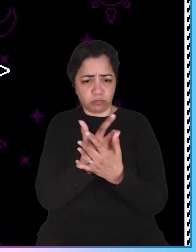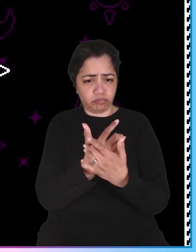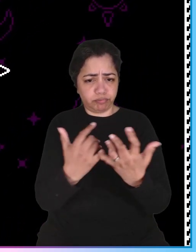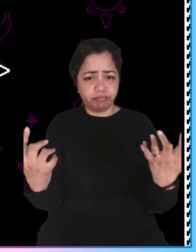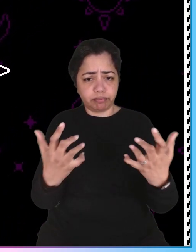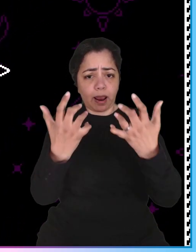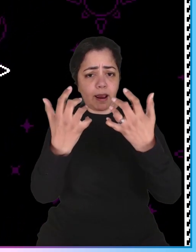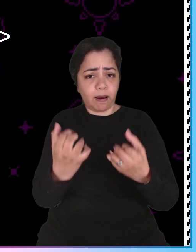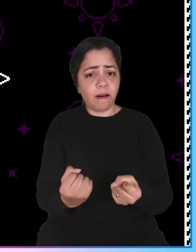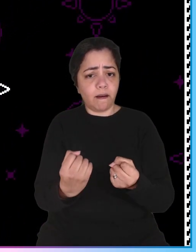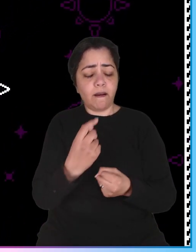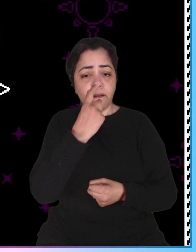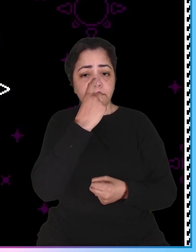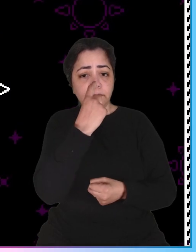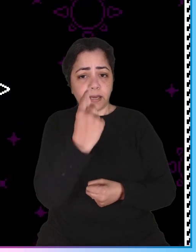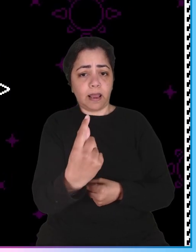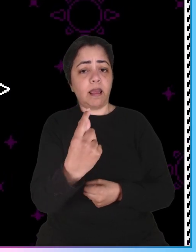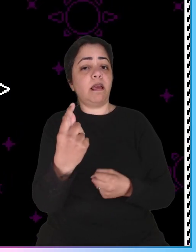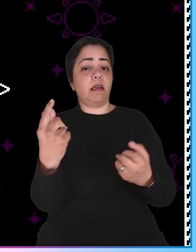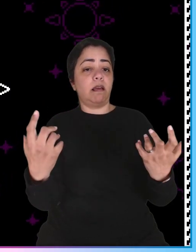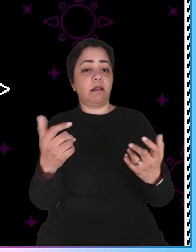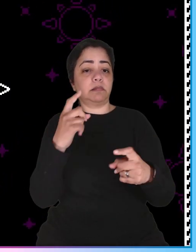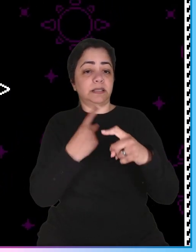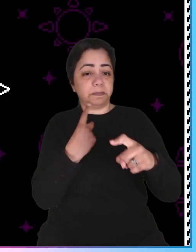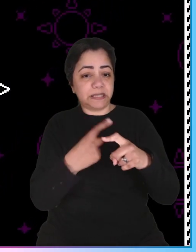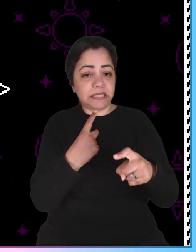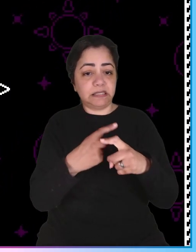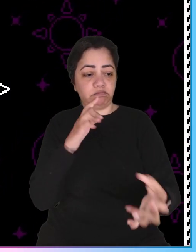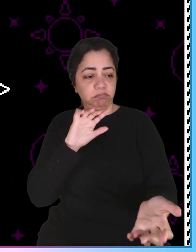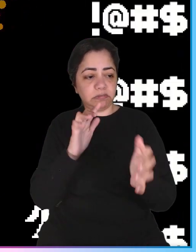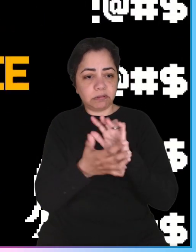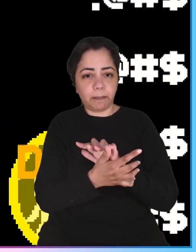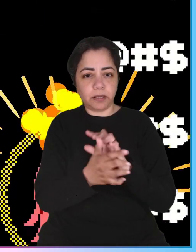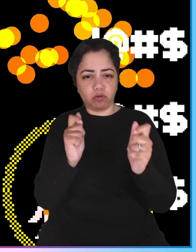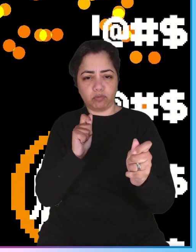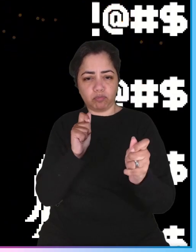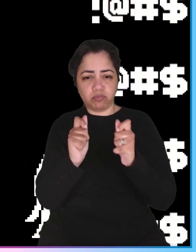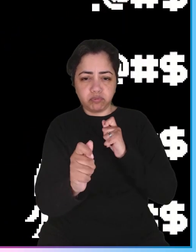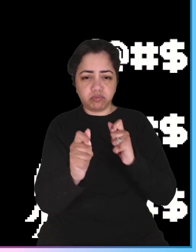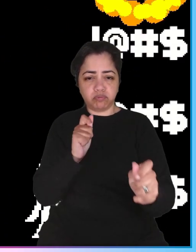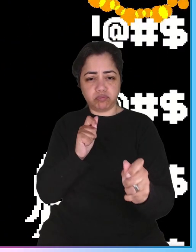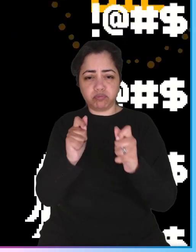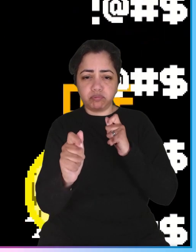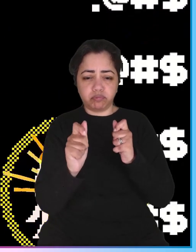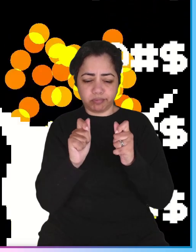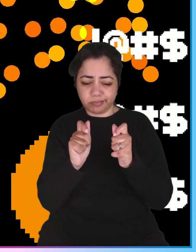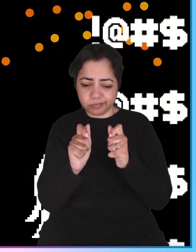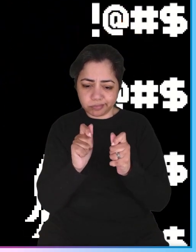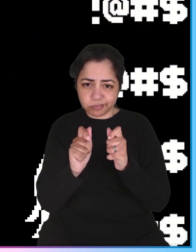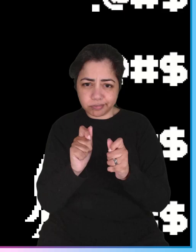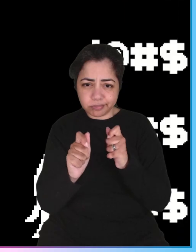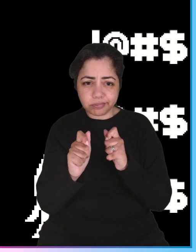Enabling the automatic block option will cause Sophie and Anna to activate their shields automatically upon taking damage